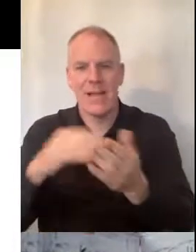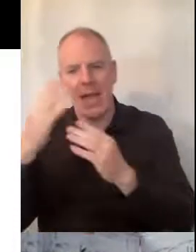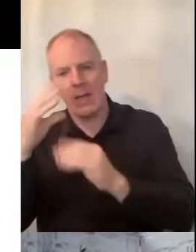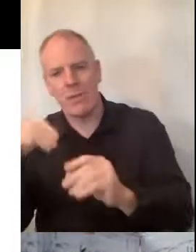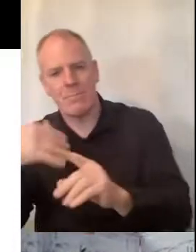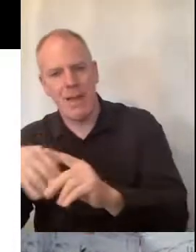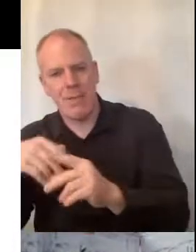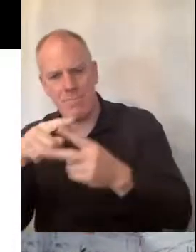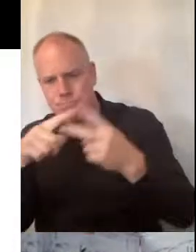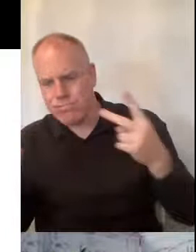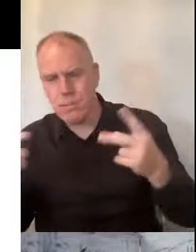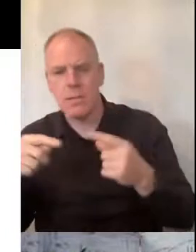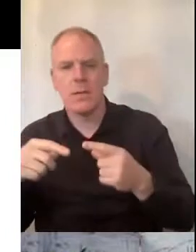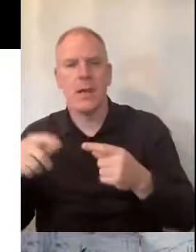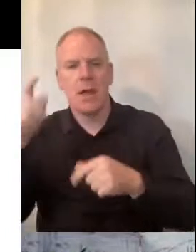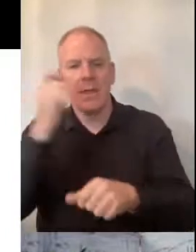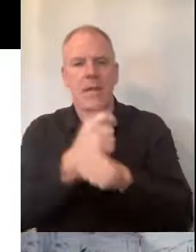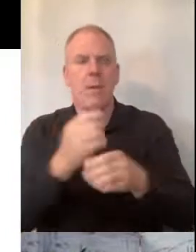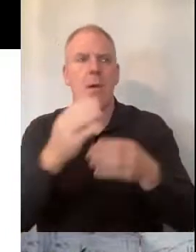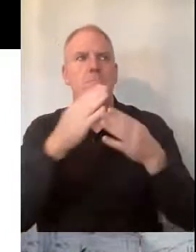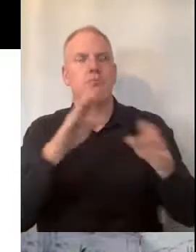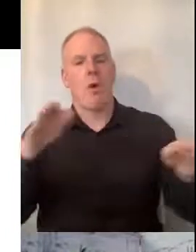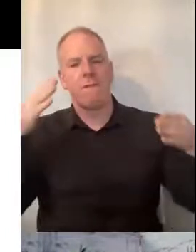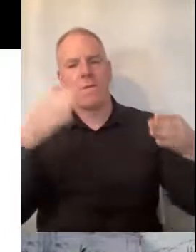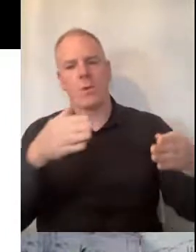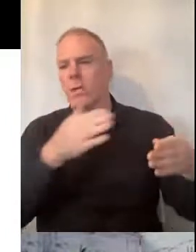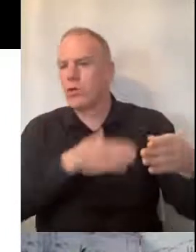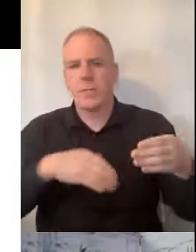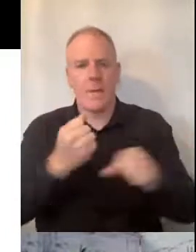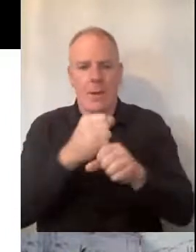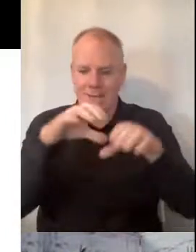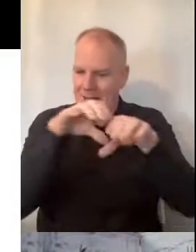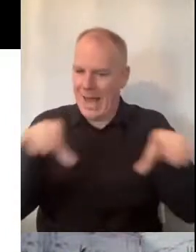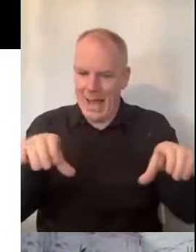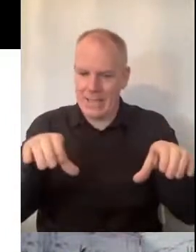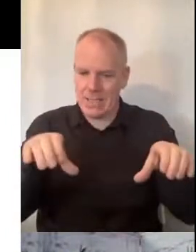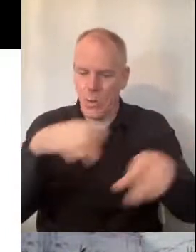The thinking about a broader focus beyond the classroom, such as systemic inequalities.